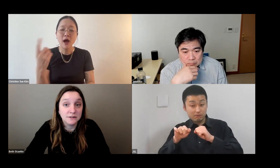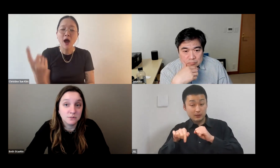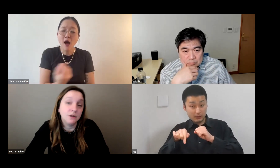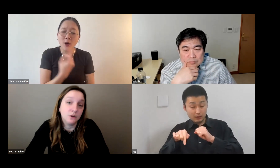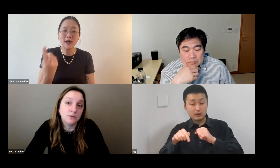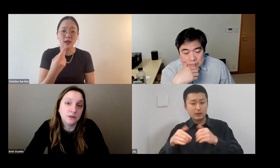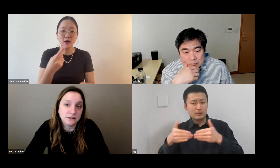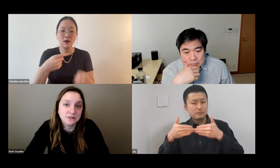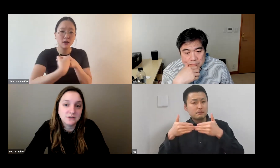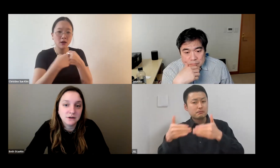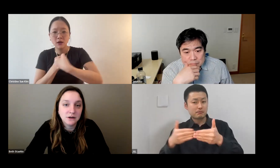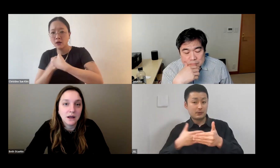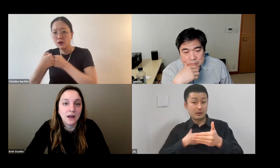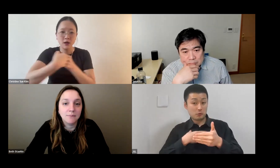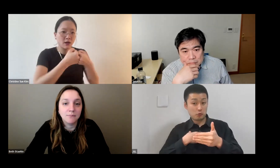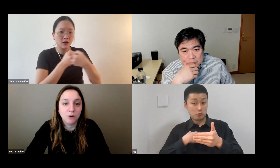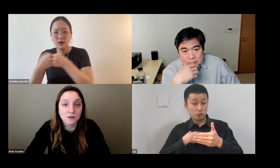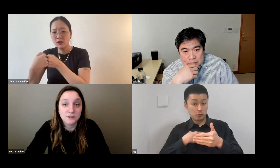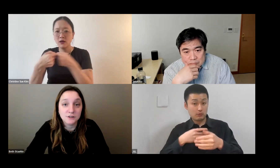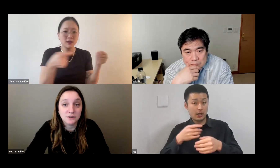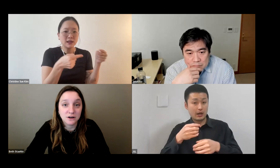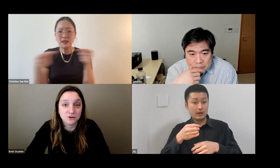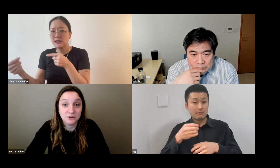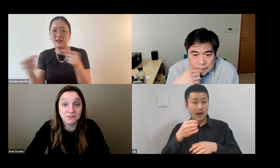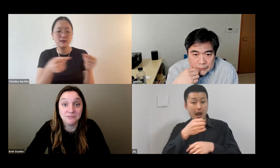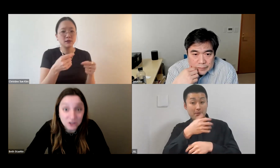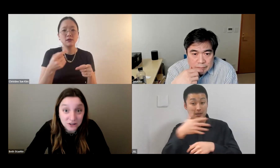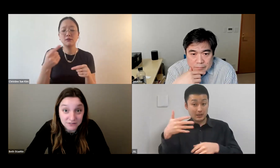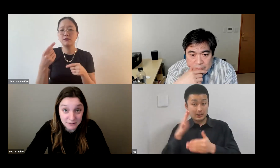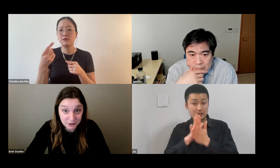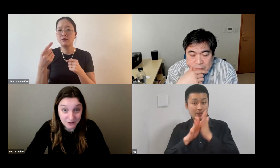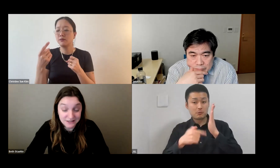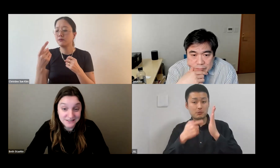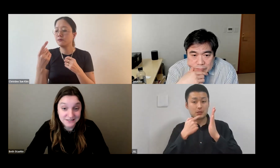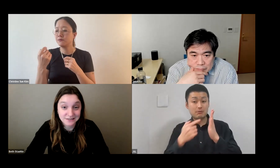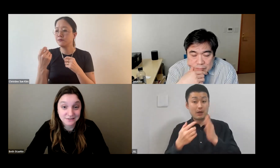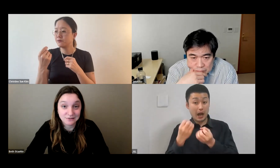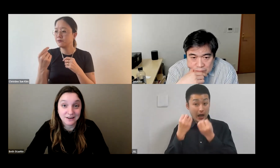We know this. We're also a country full of immigrants, right.